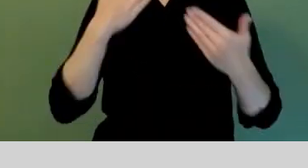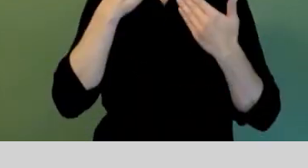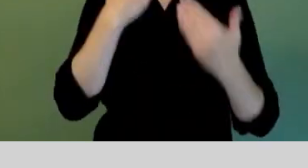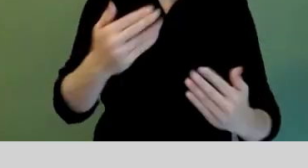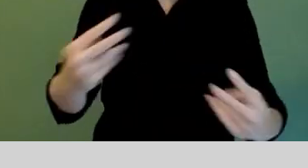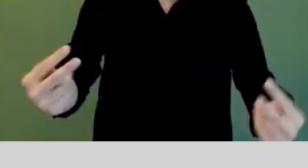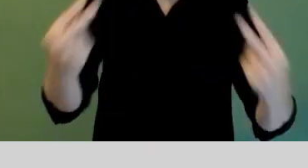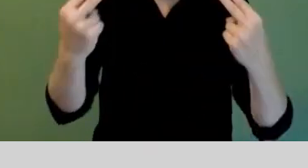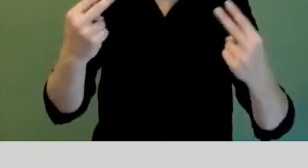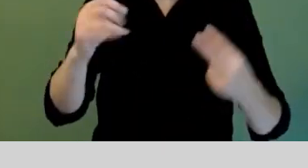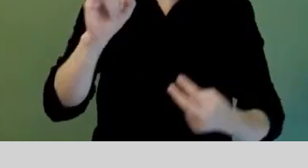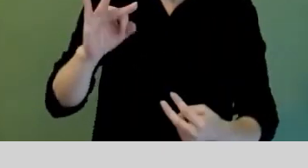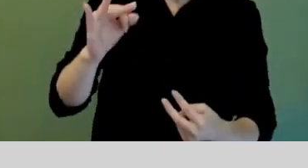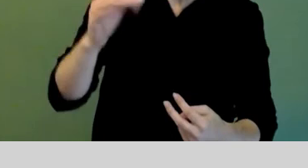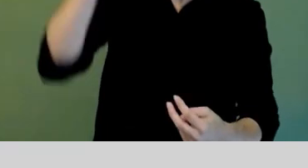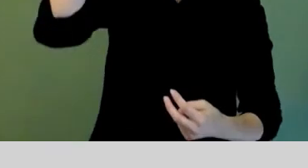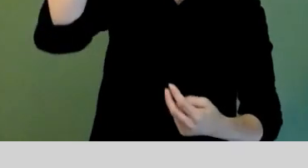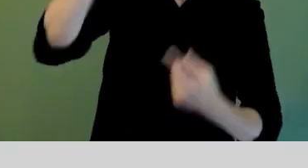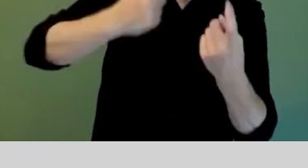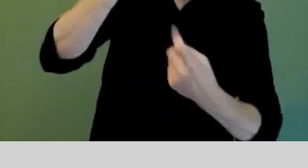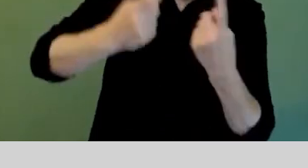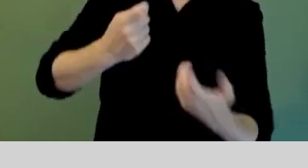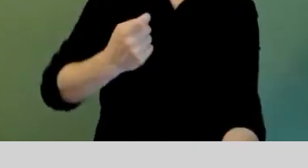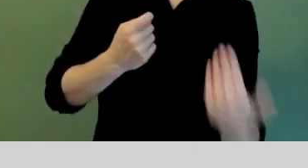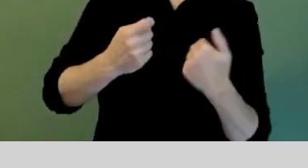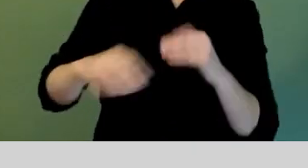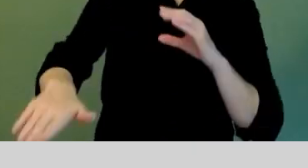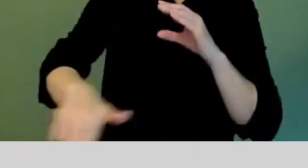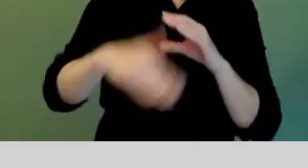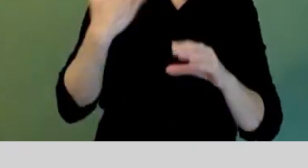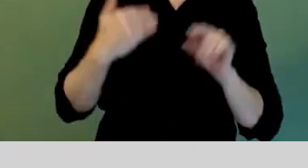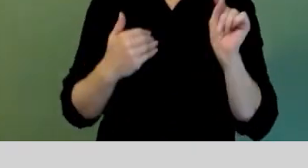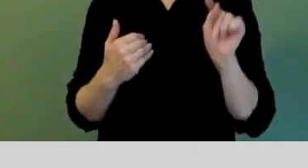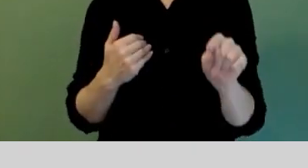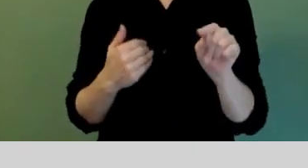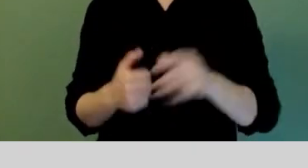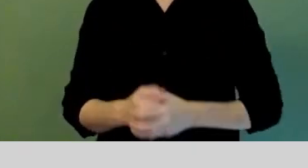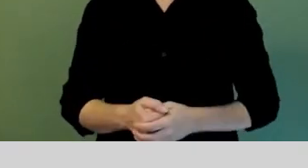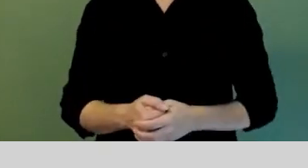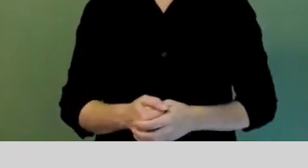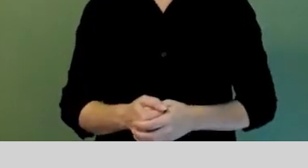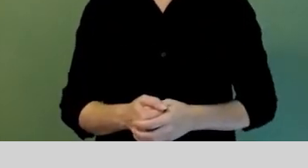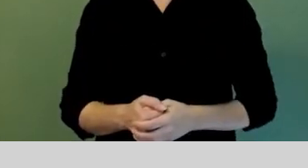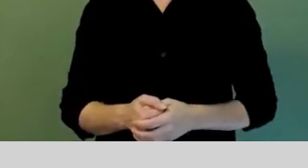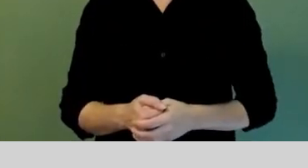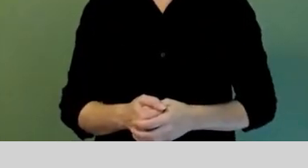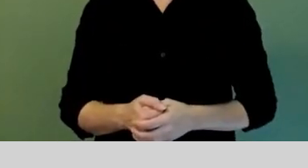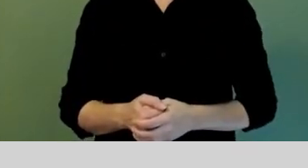If you have any questions, you can email me at the address that's on your screen. There's also a Twitter handle there somewhere.